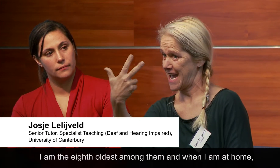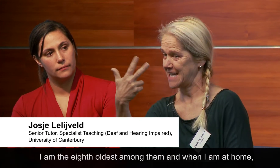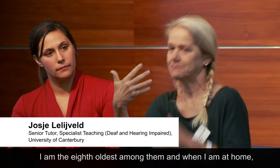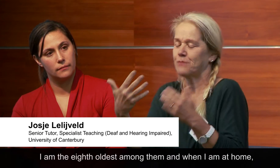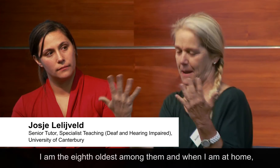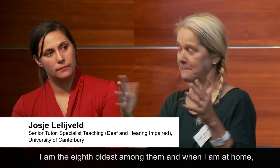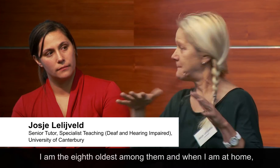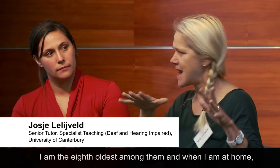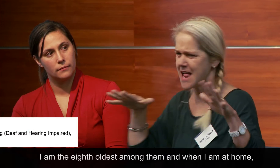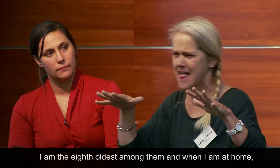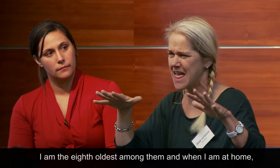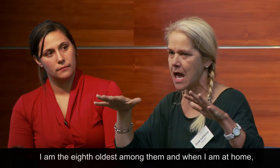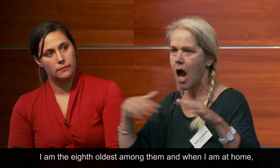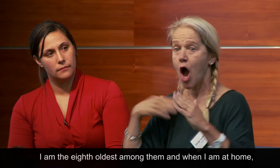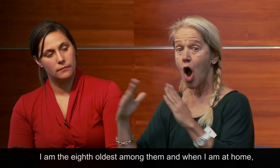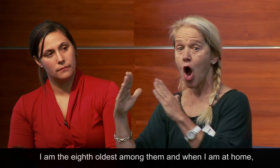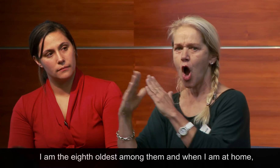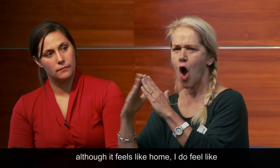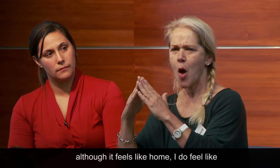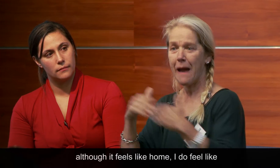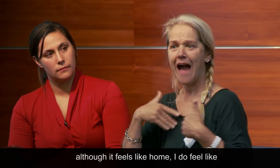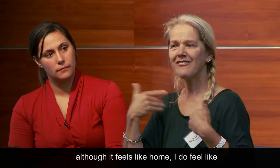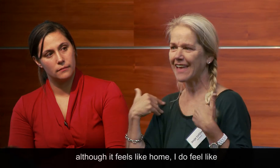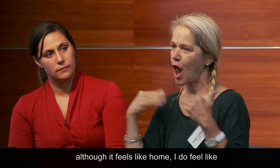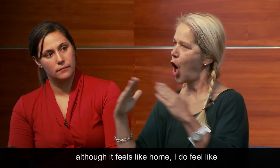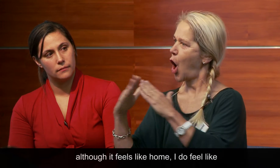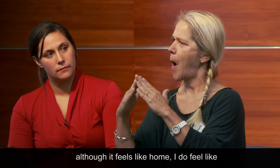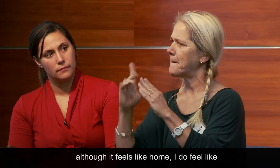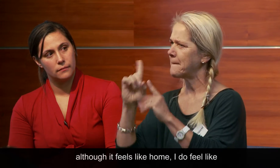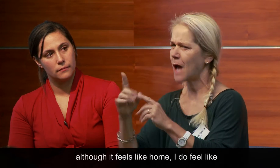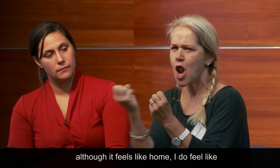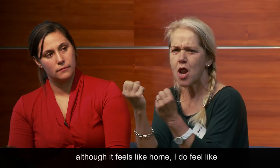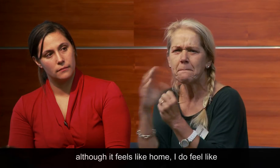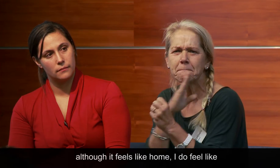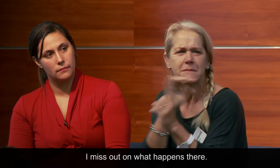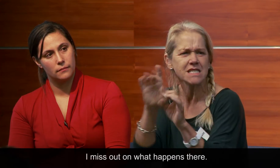oldest among them and when I am at home, although it feels like home I do feel like I miss out